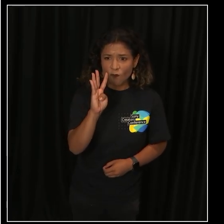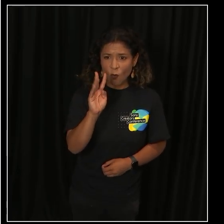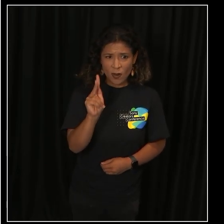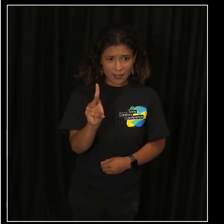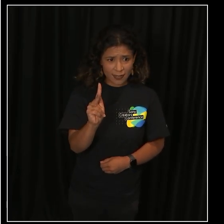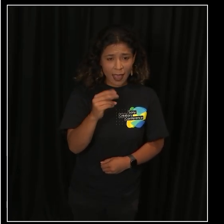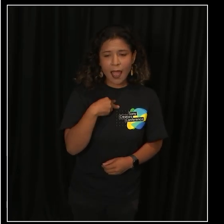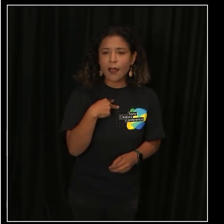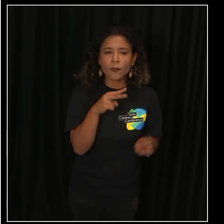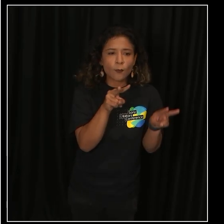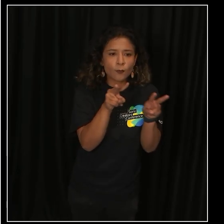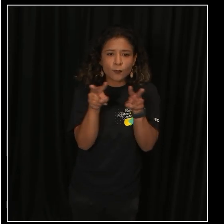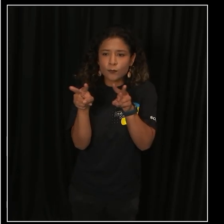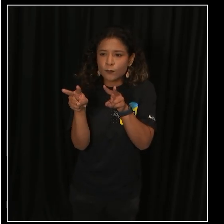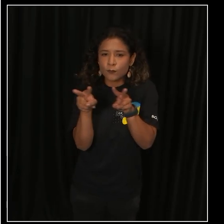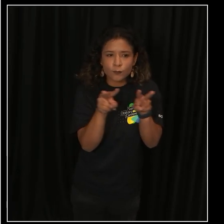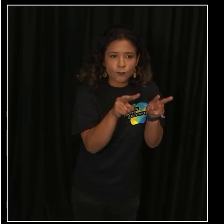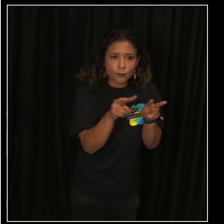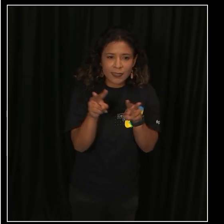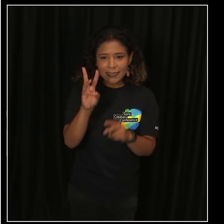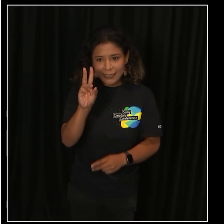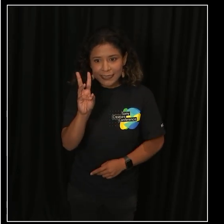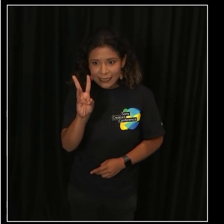and can use gaze tracking features.